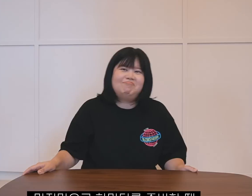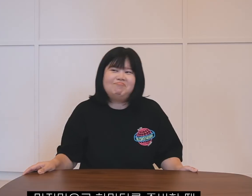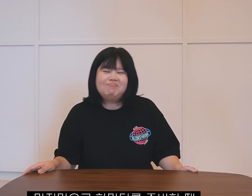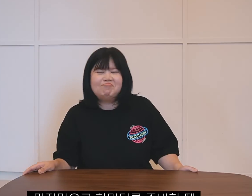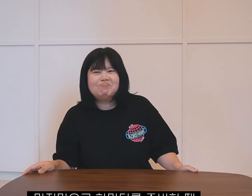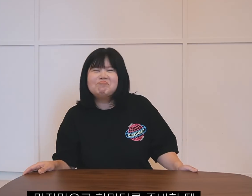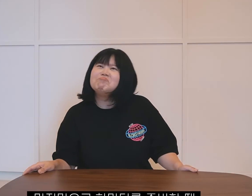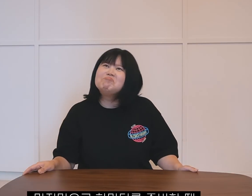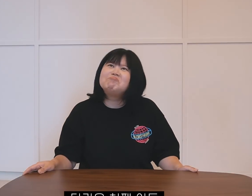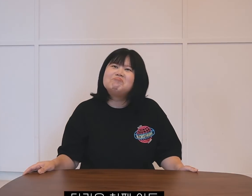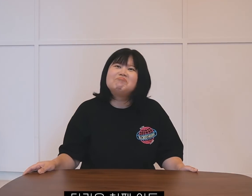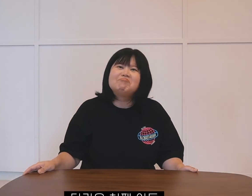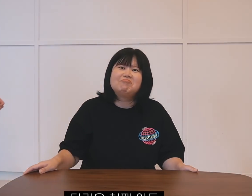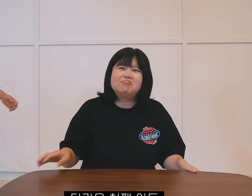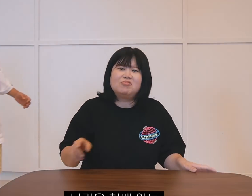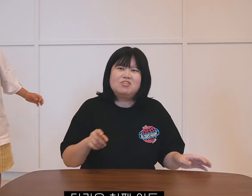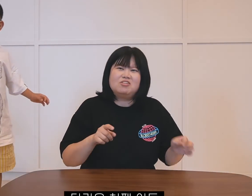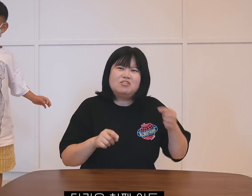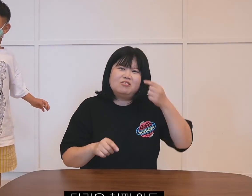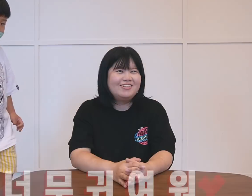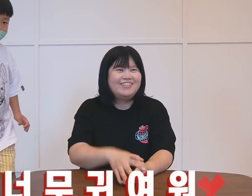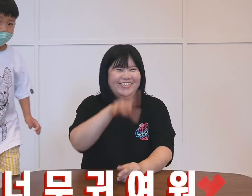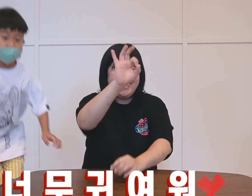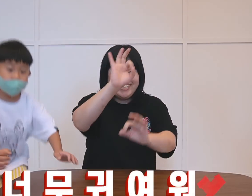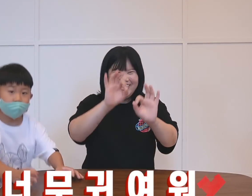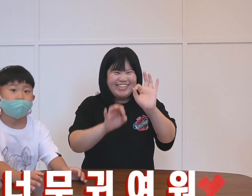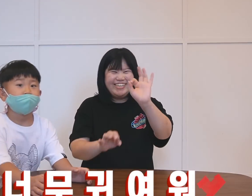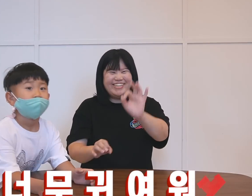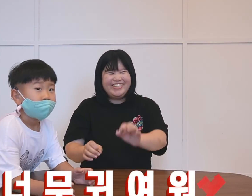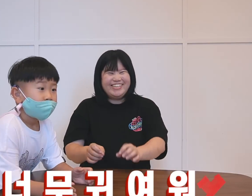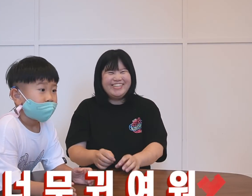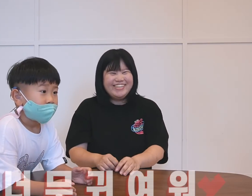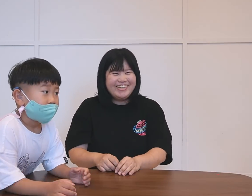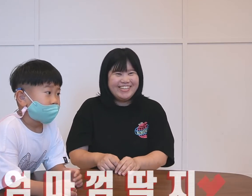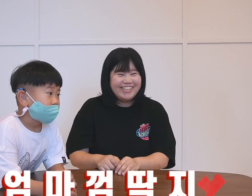The first son approached as she prepared her last word so cute!!!!